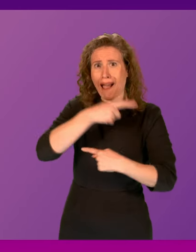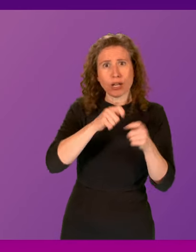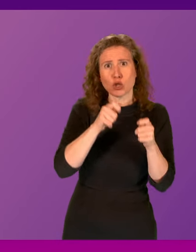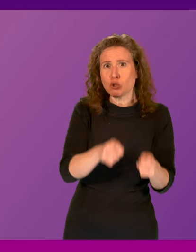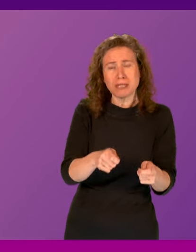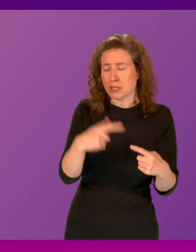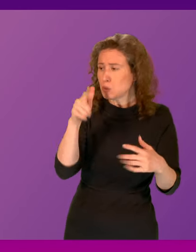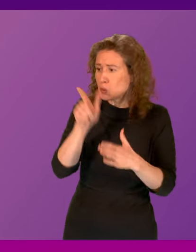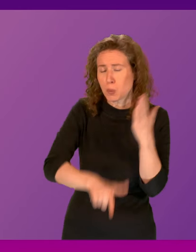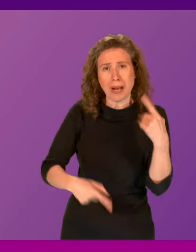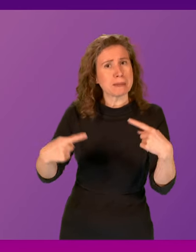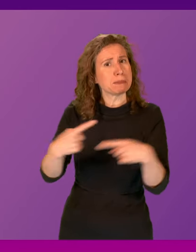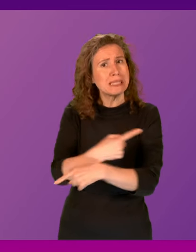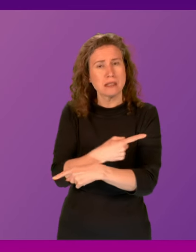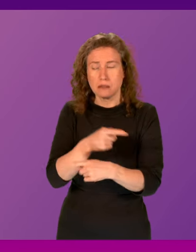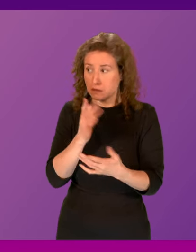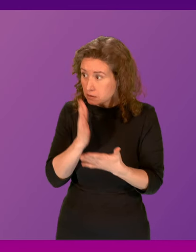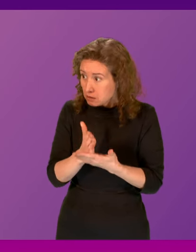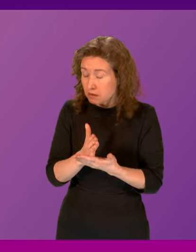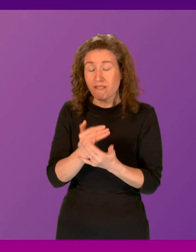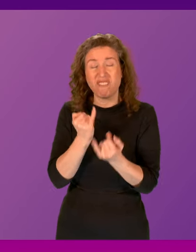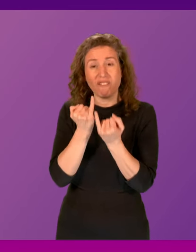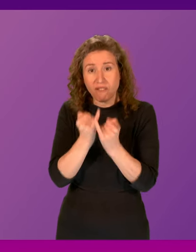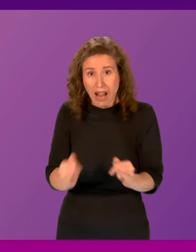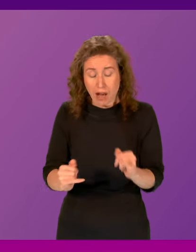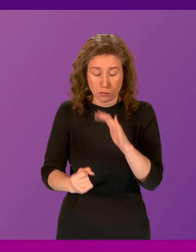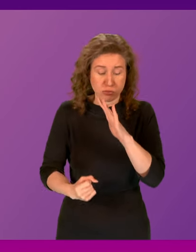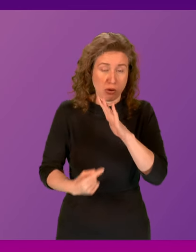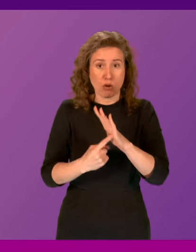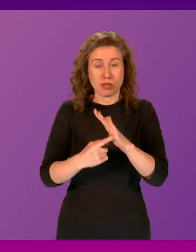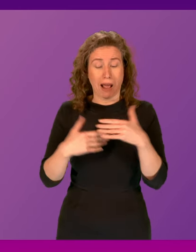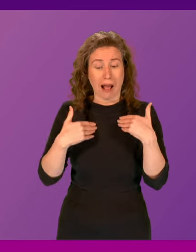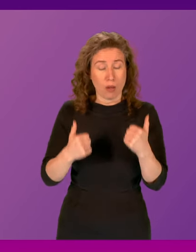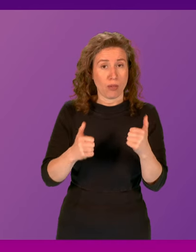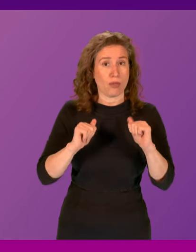“a clear failure to prioritise the health and wellbeing of our children”?